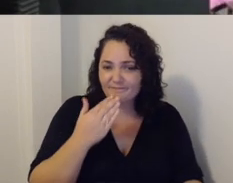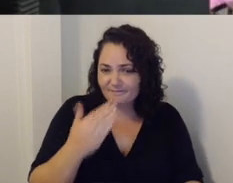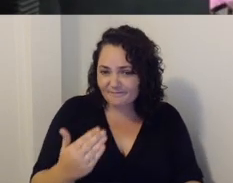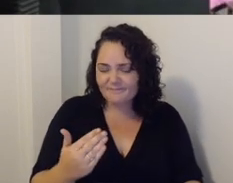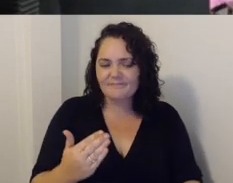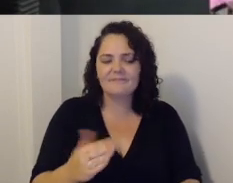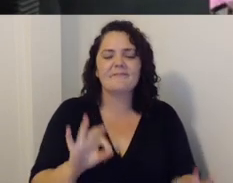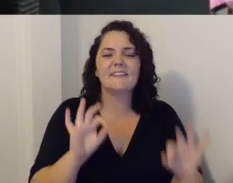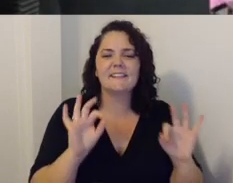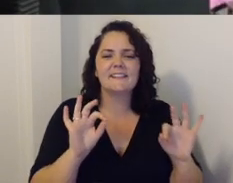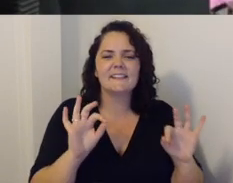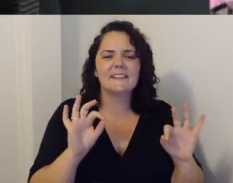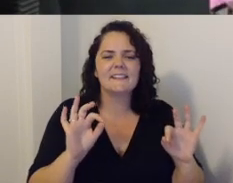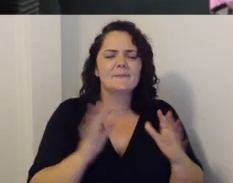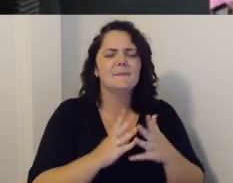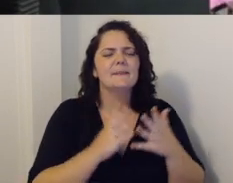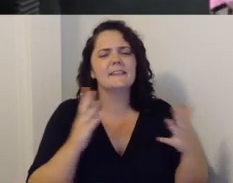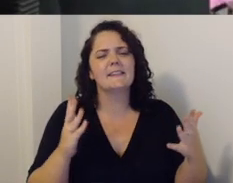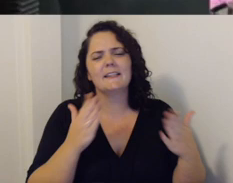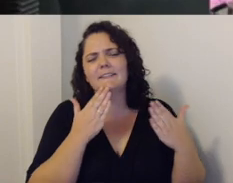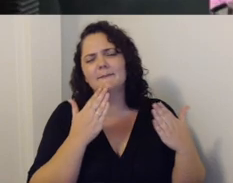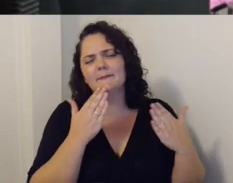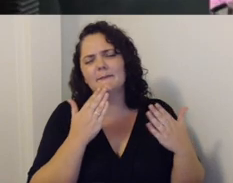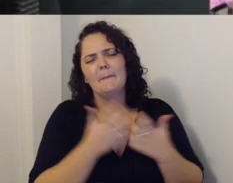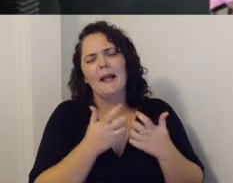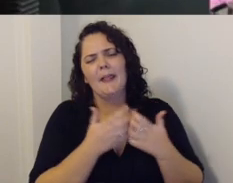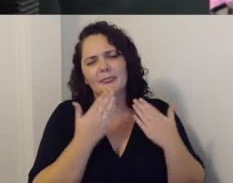special thank you to Shannon and the team over at QAGOMA too and with